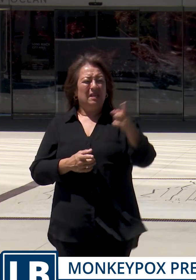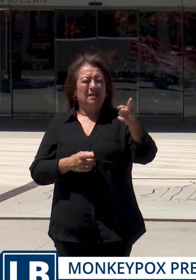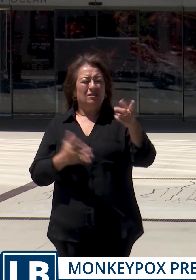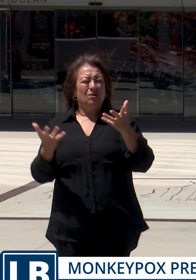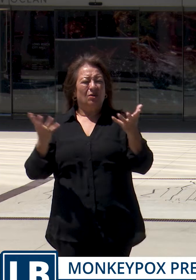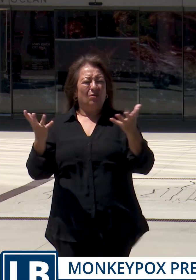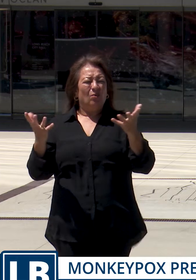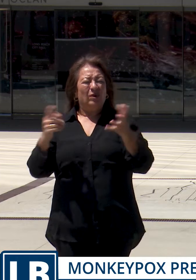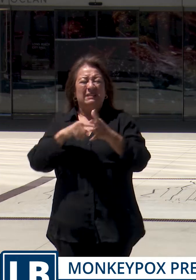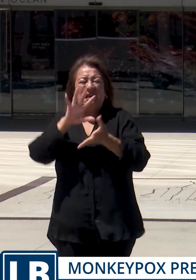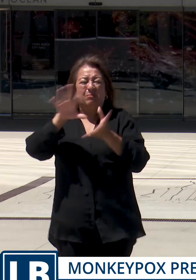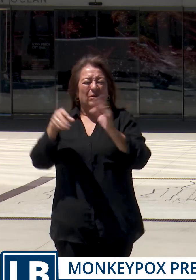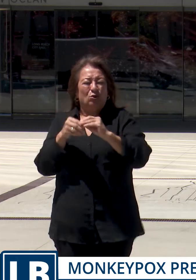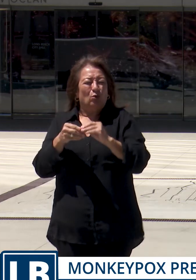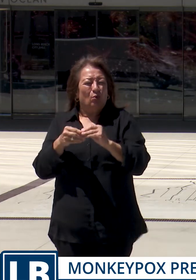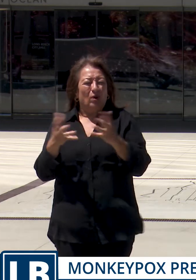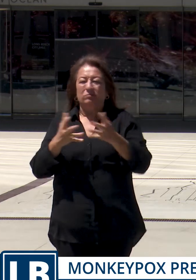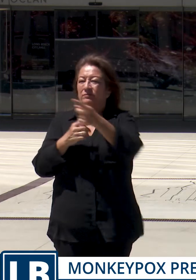i think real quick i think we have a question over here